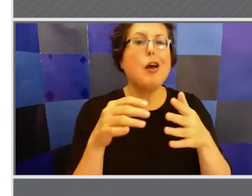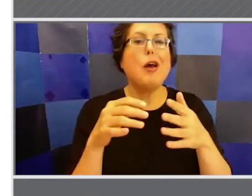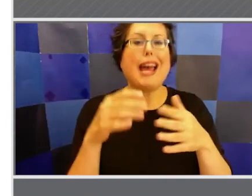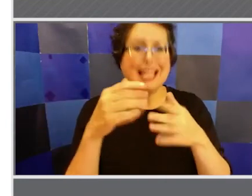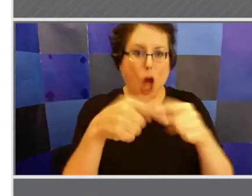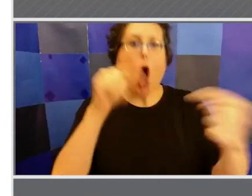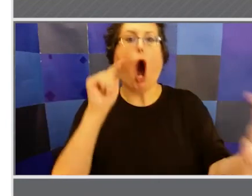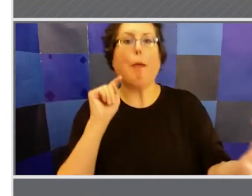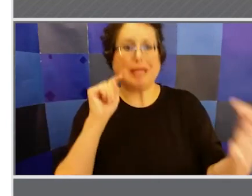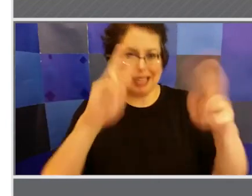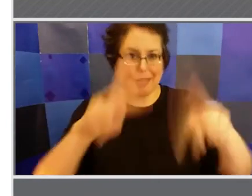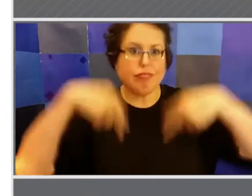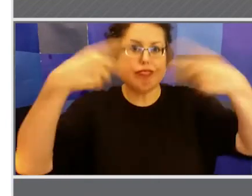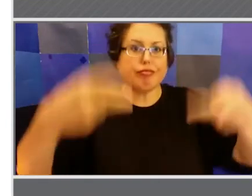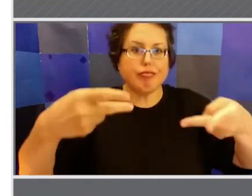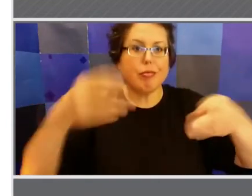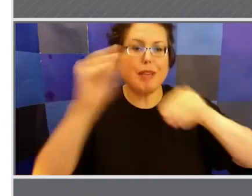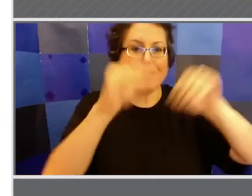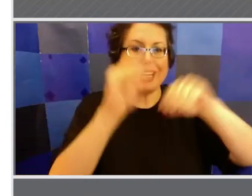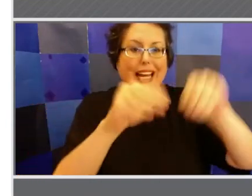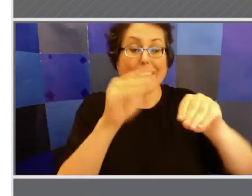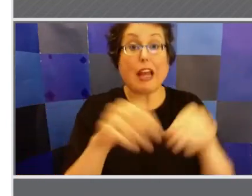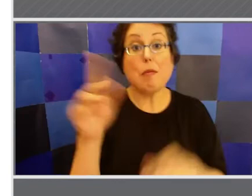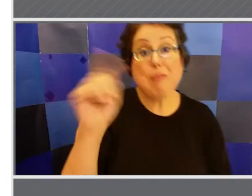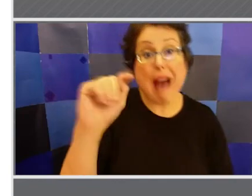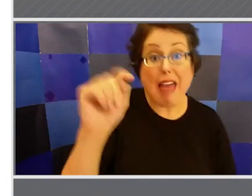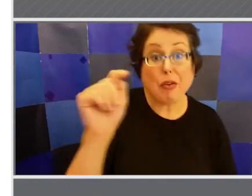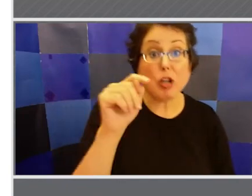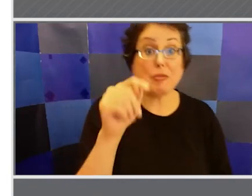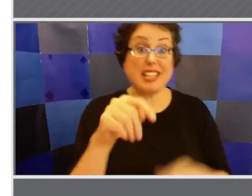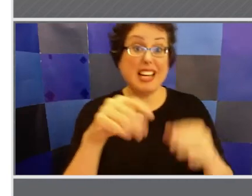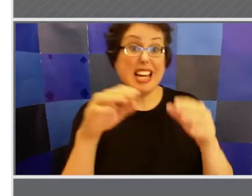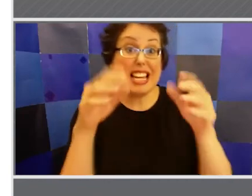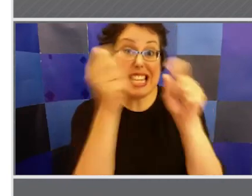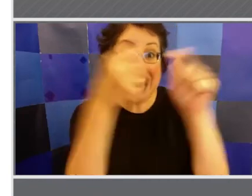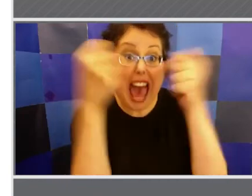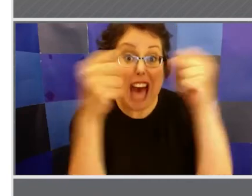would remove the bathroom fixtures the cabin tree the tiling, you would demolish the wall